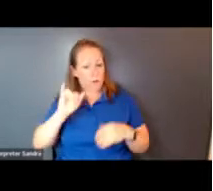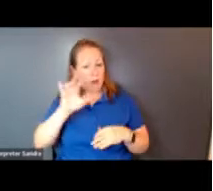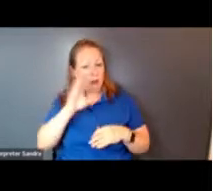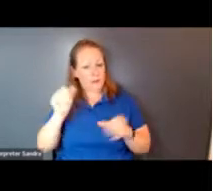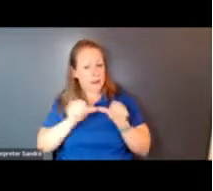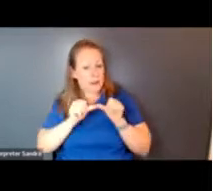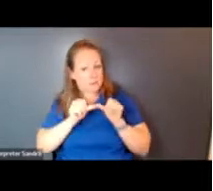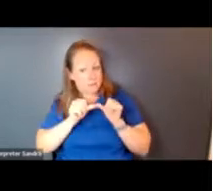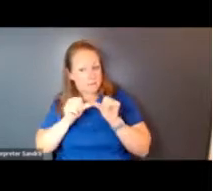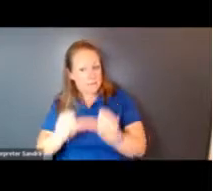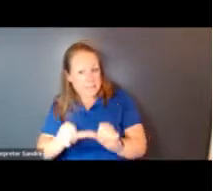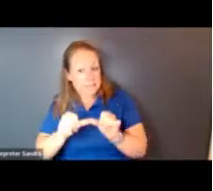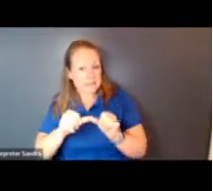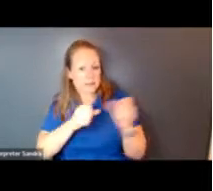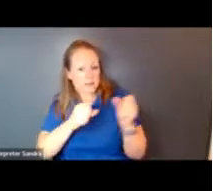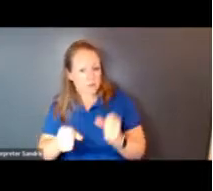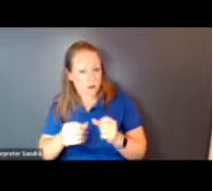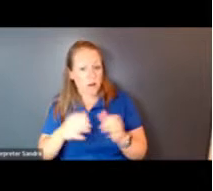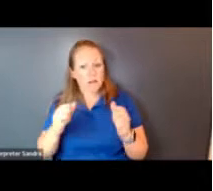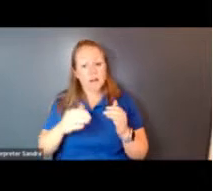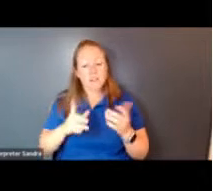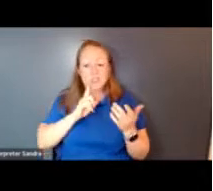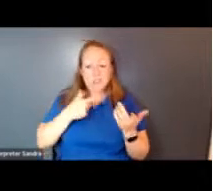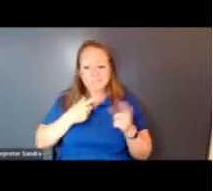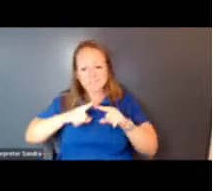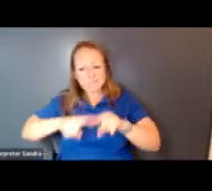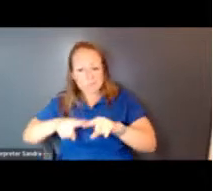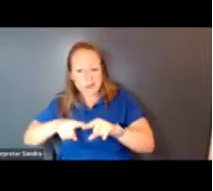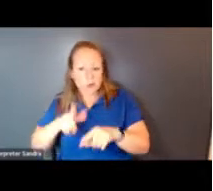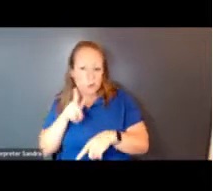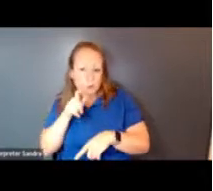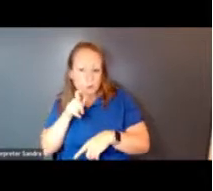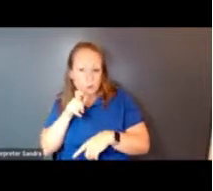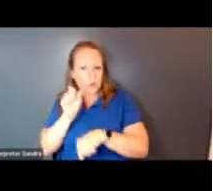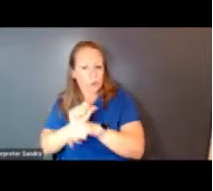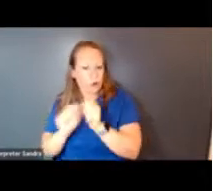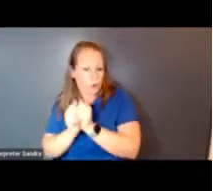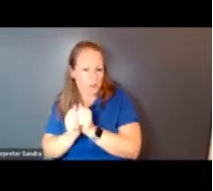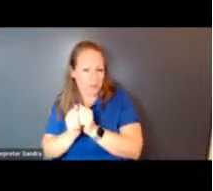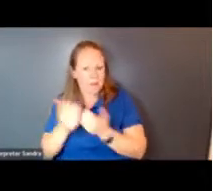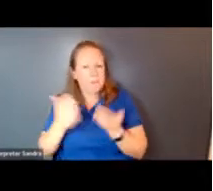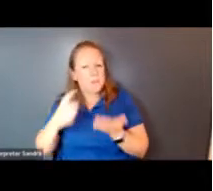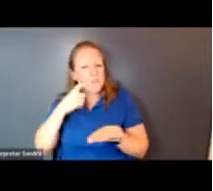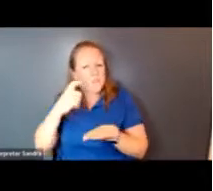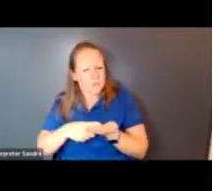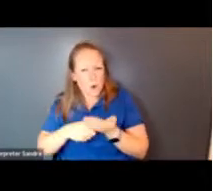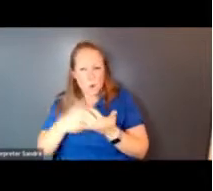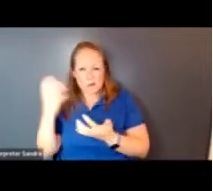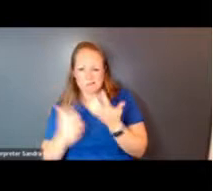"Does it does it depend somewhat on who your provider is?" Maybe you've noticed some inconsistency that some providers are stronger than